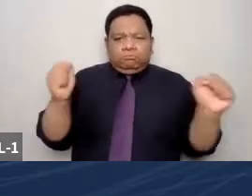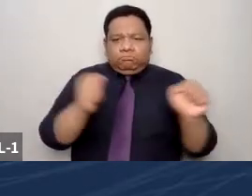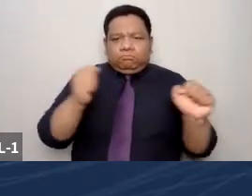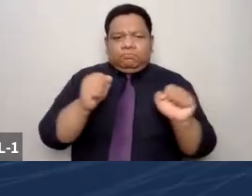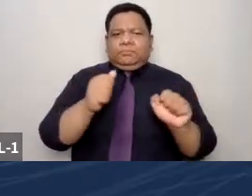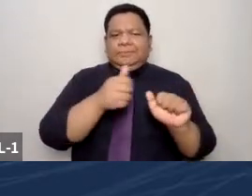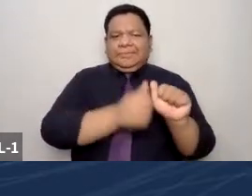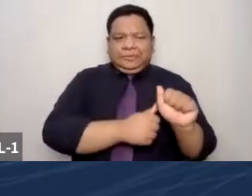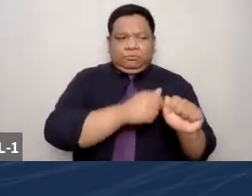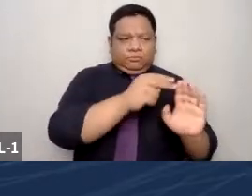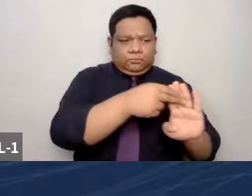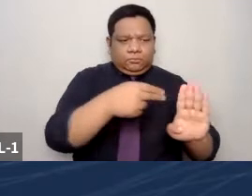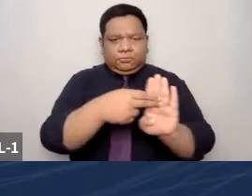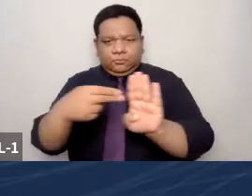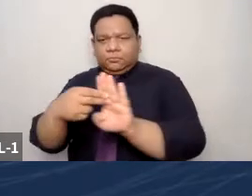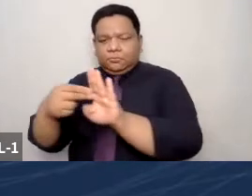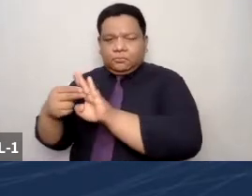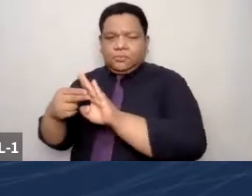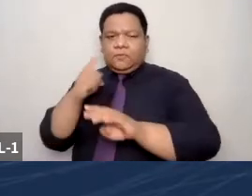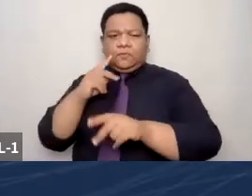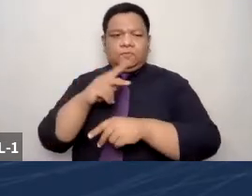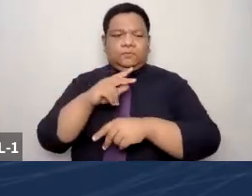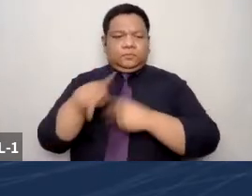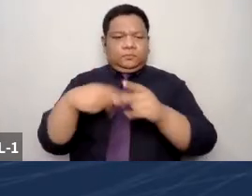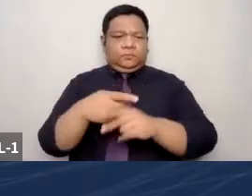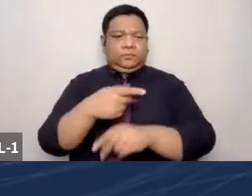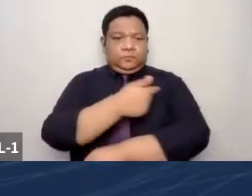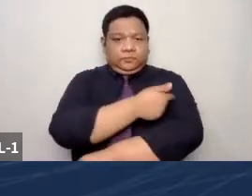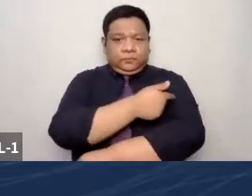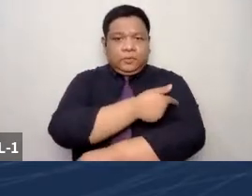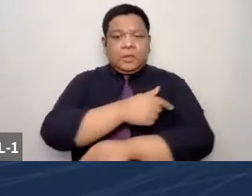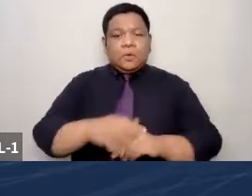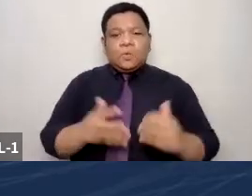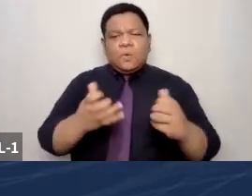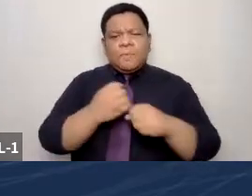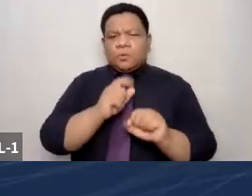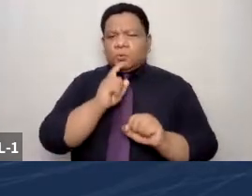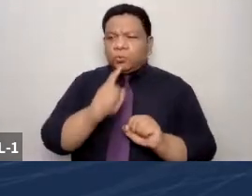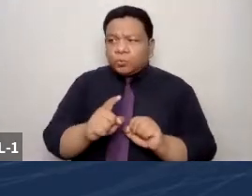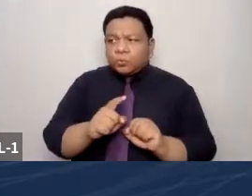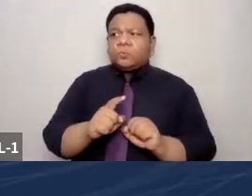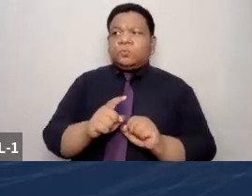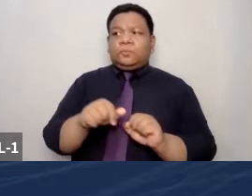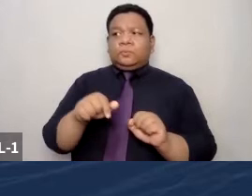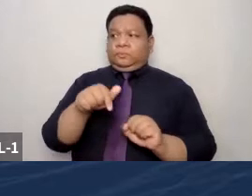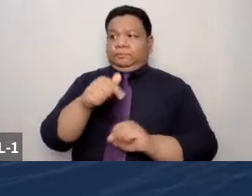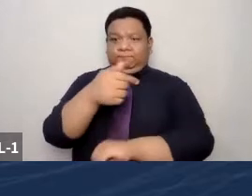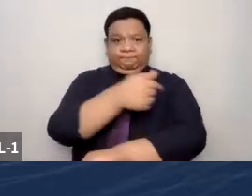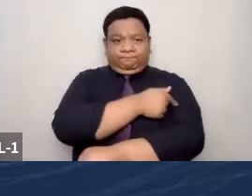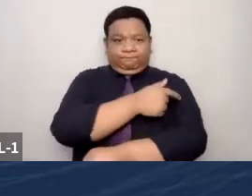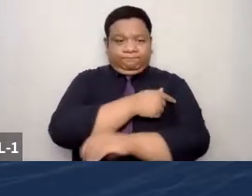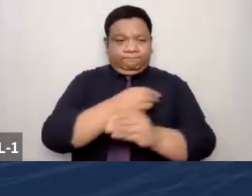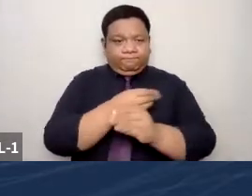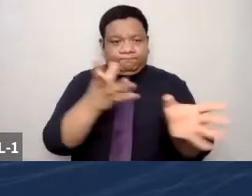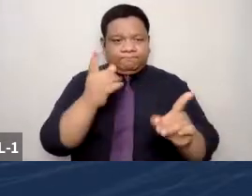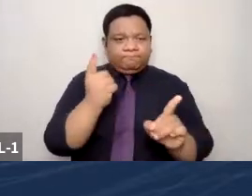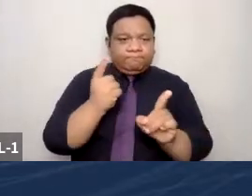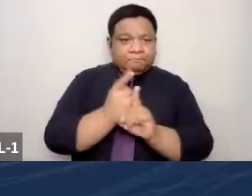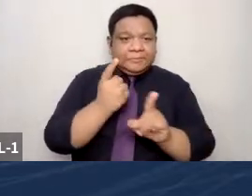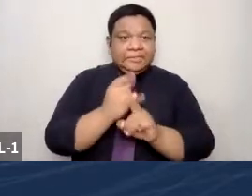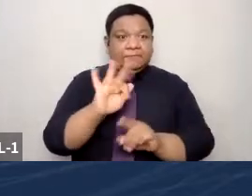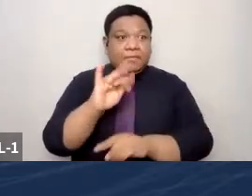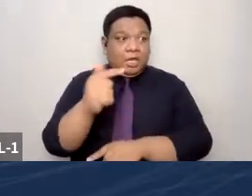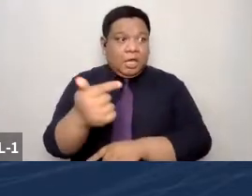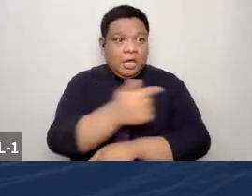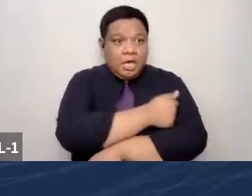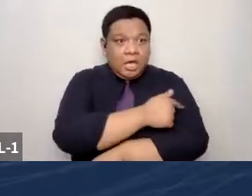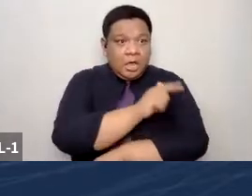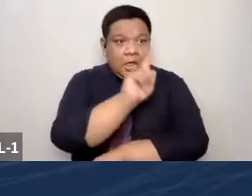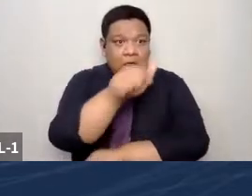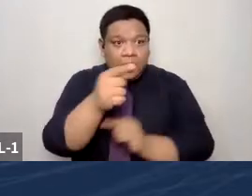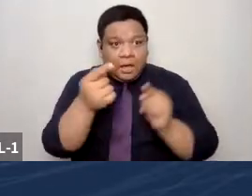And then we make sure that these are administered properly and if ever there are reactions, we monitor up to one year.